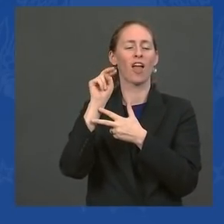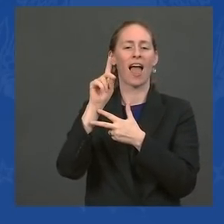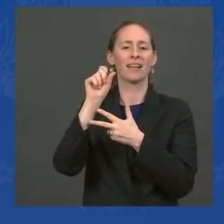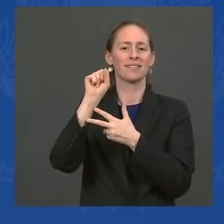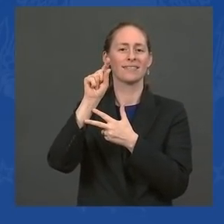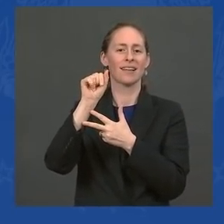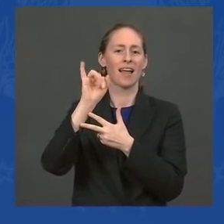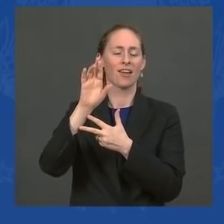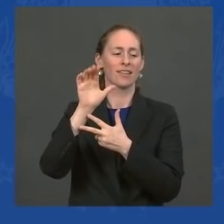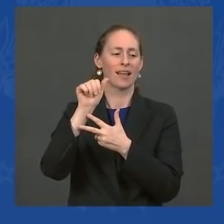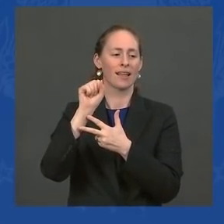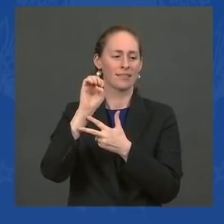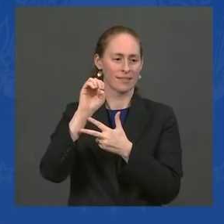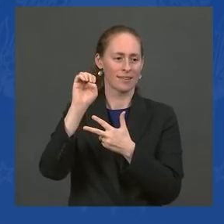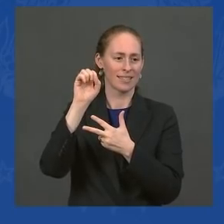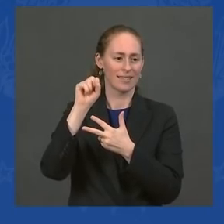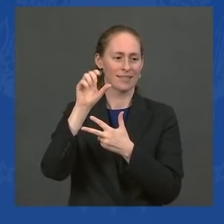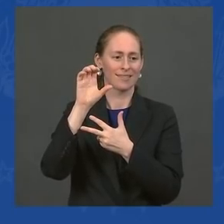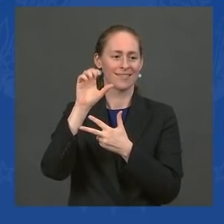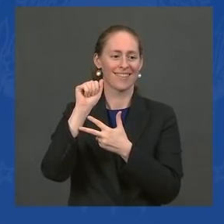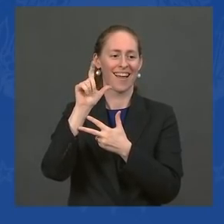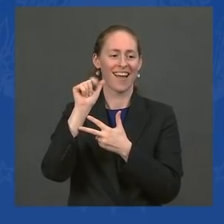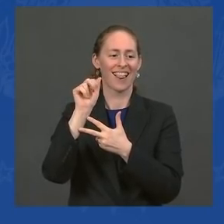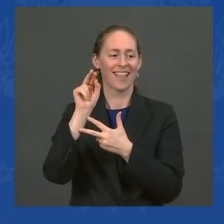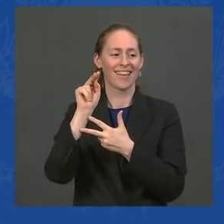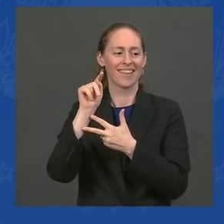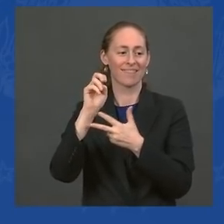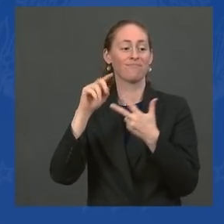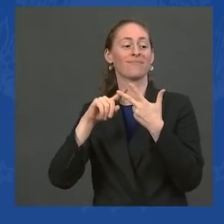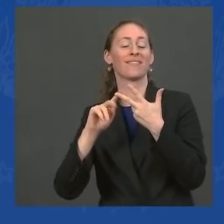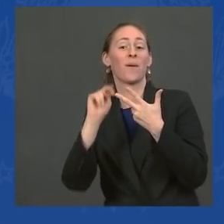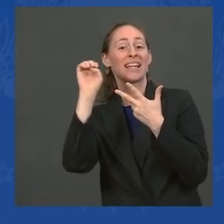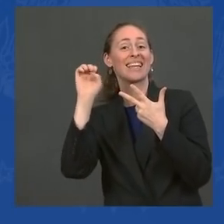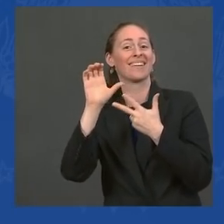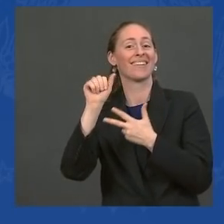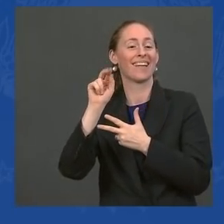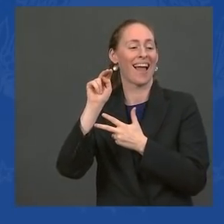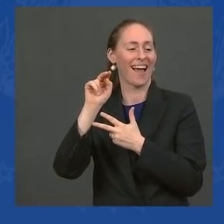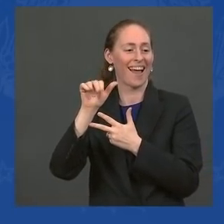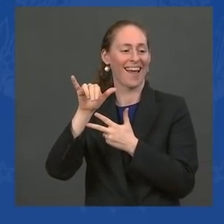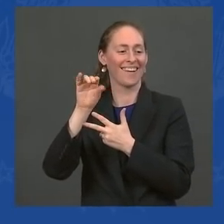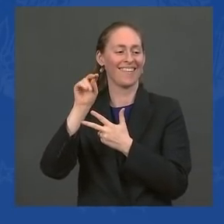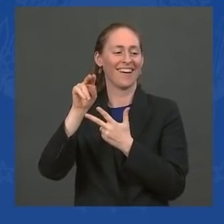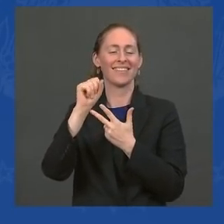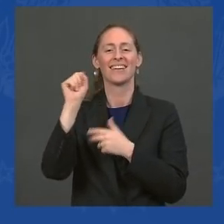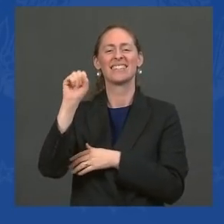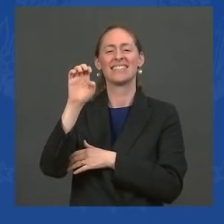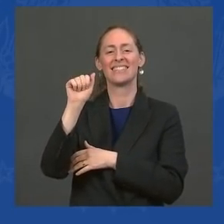This fight has galvanized a new and powerful vision for conservation in America,